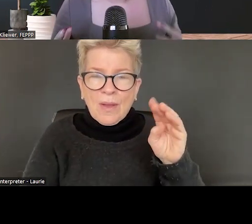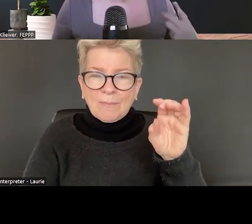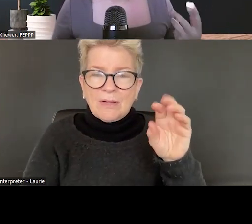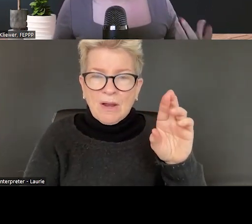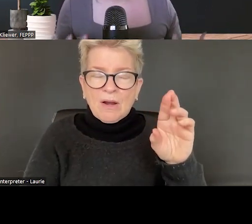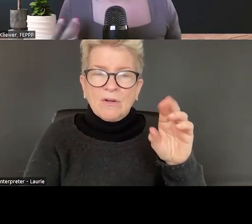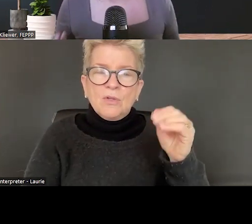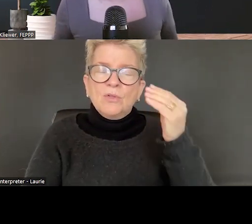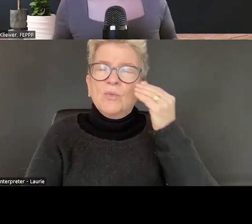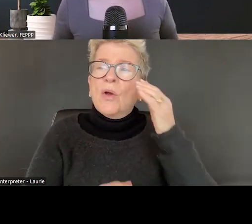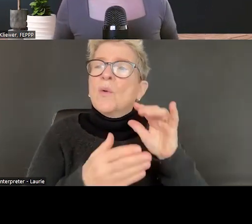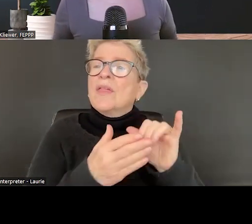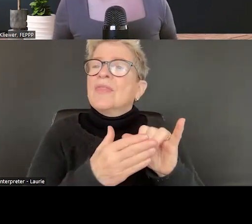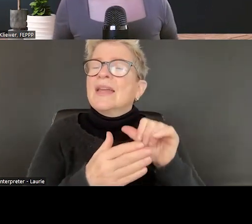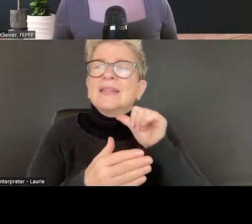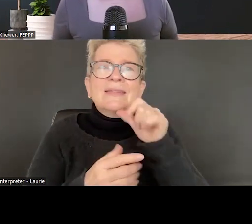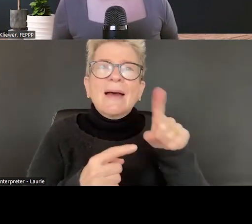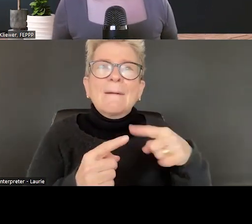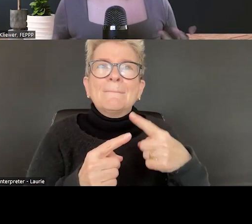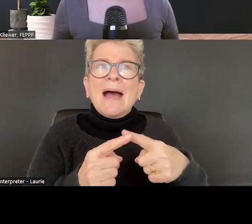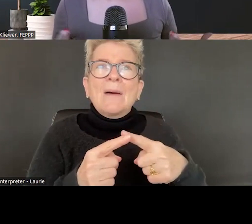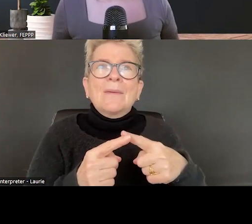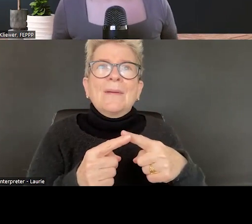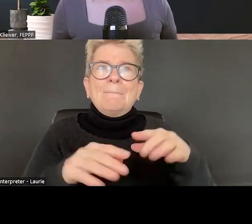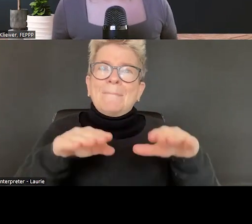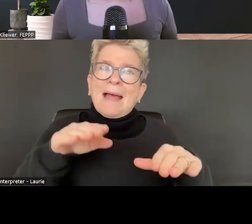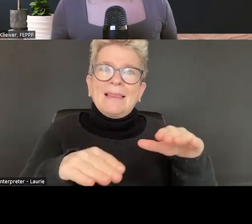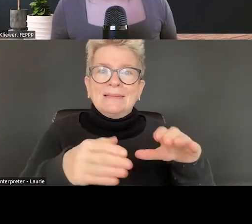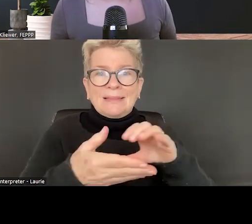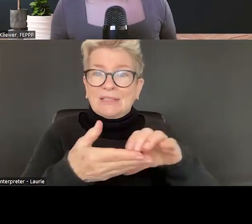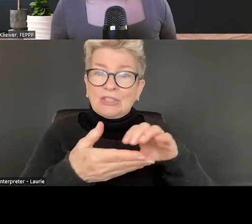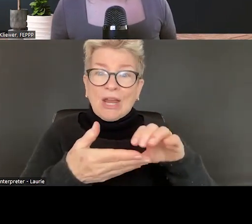no longer just balancing a checkbook. That isn't preparing our students for